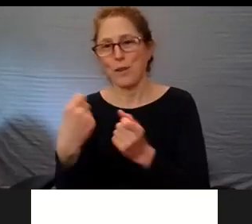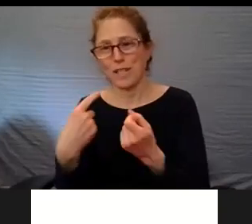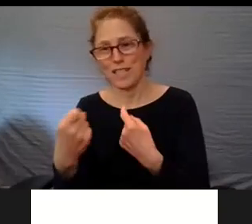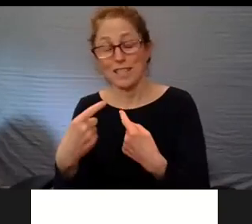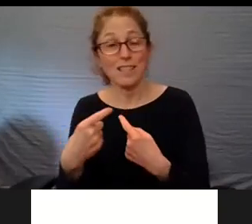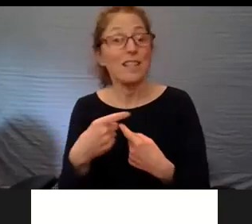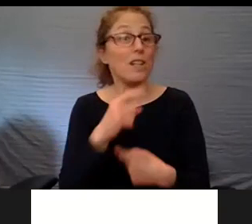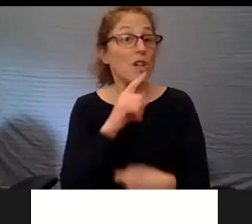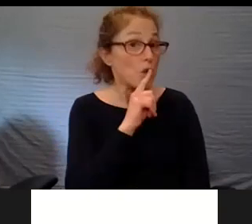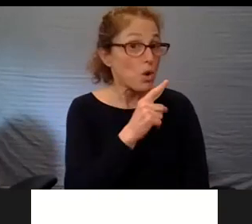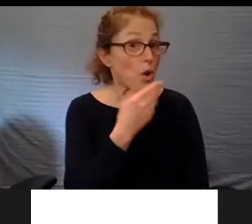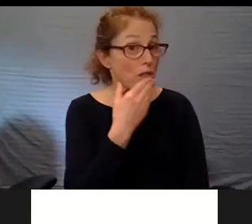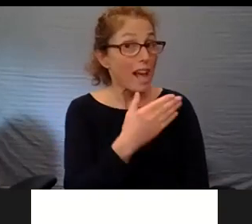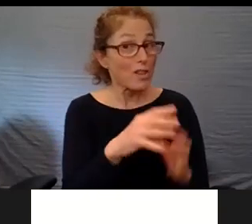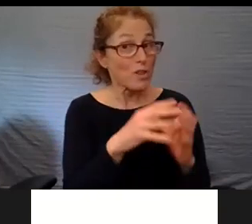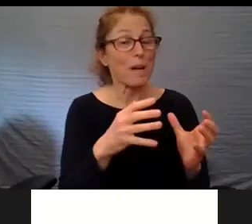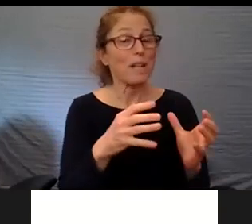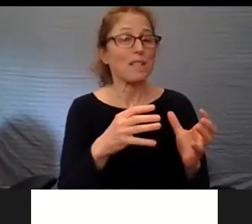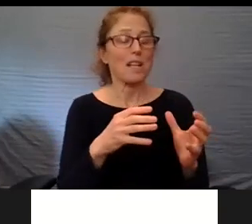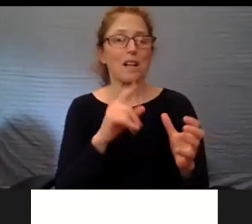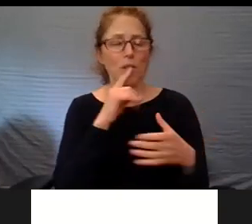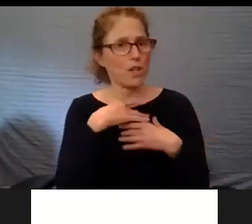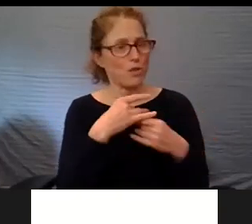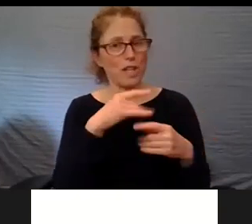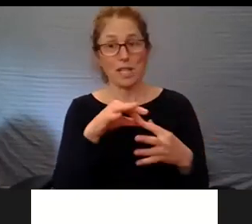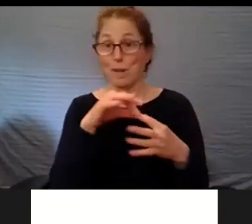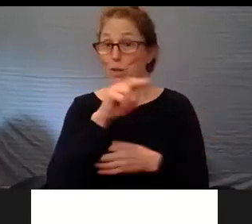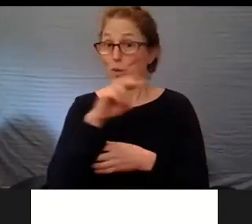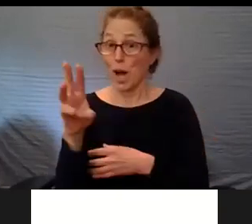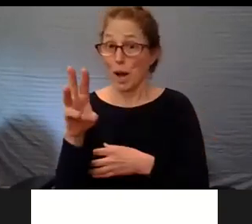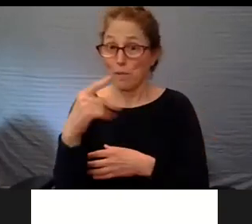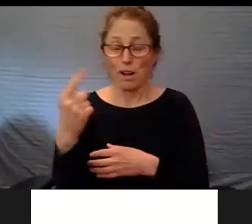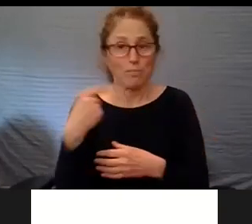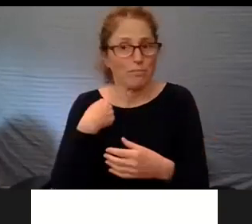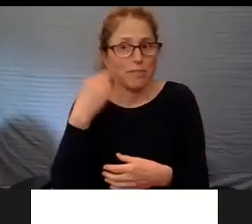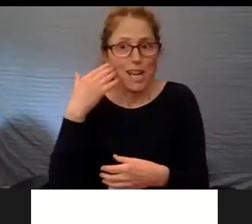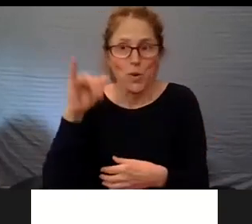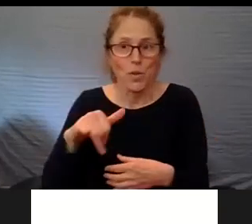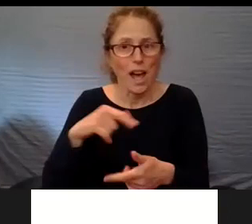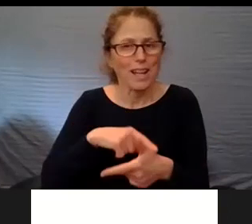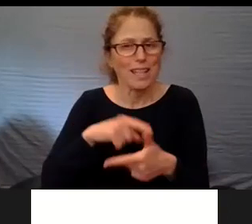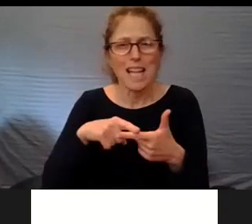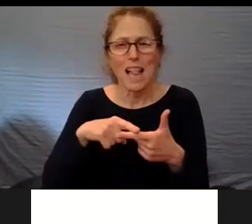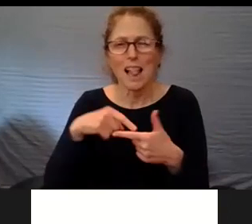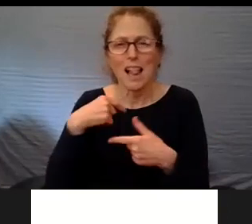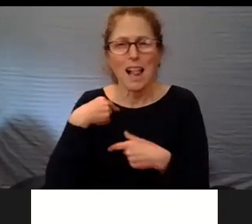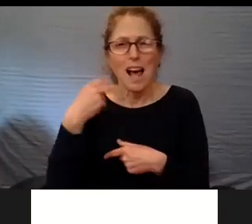Really interesting, especially the University of Washington one. I didn't know about that until I had seen you written something about it.